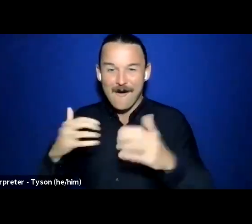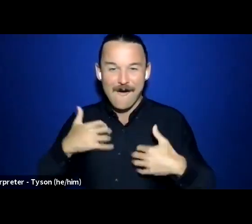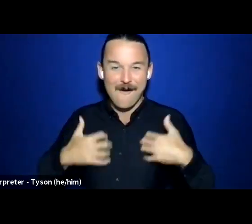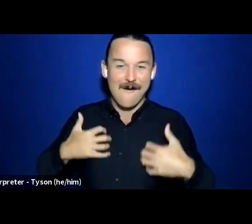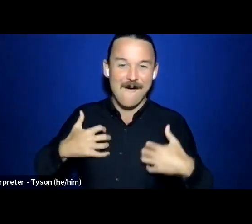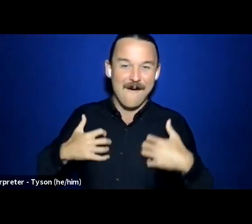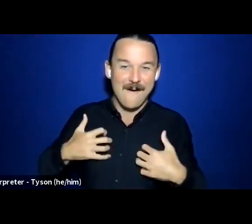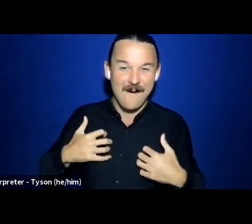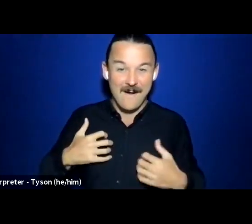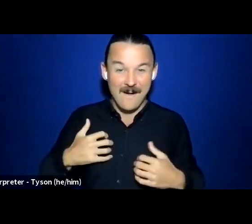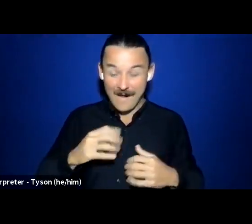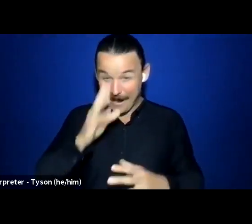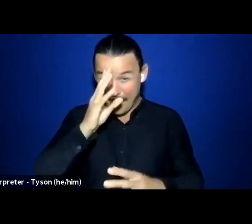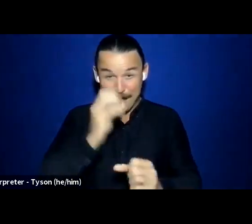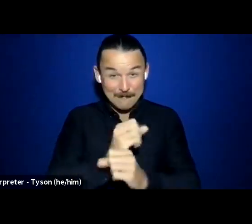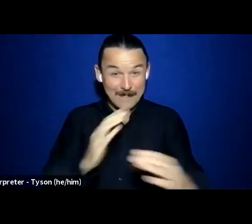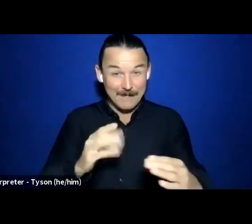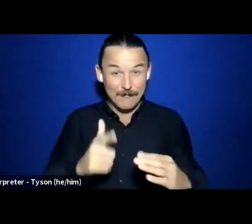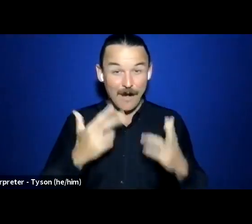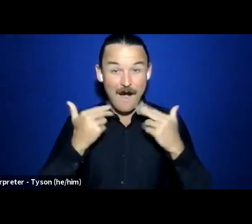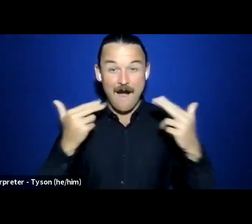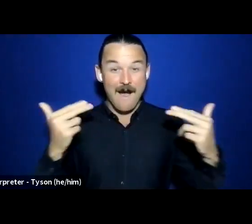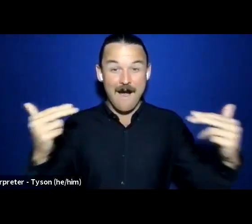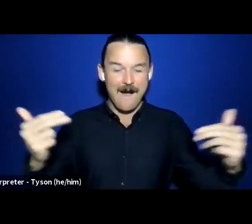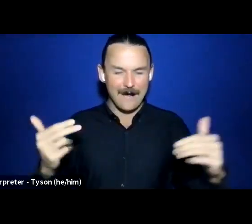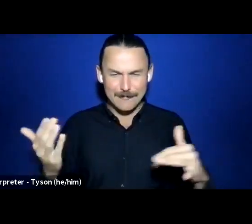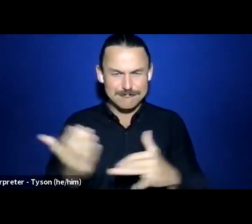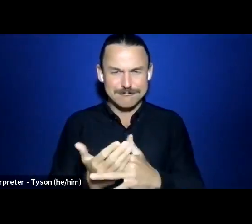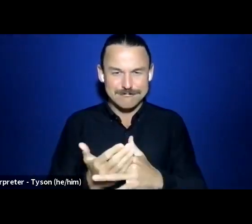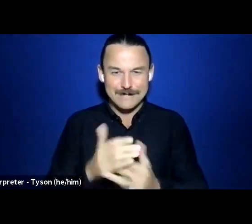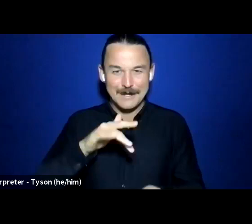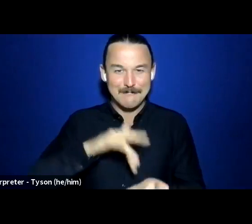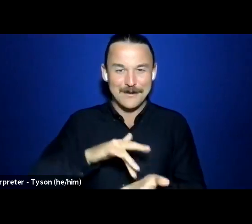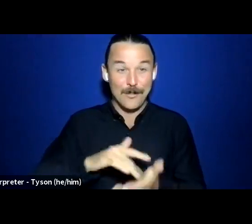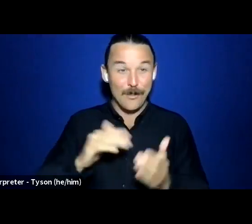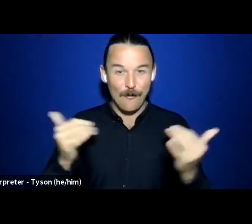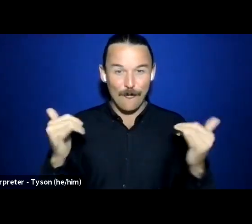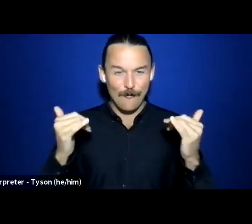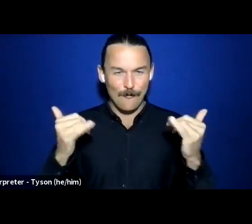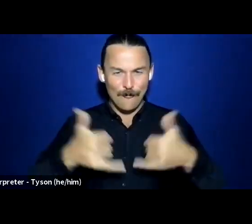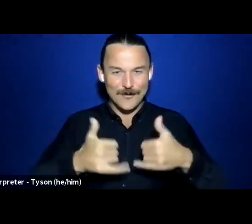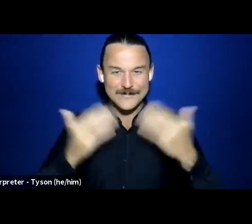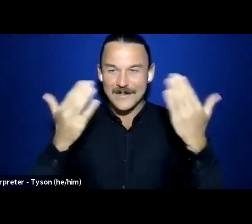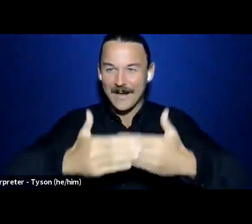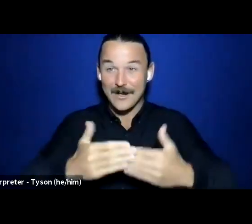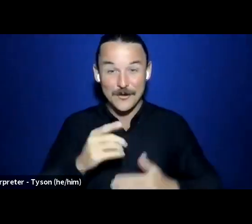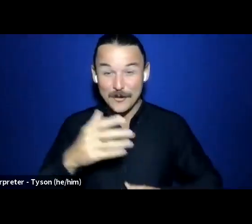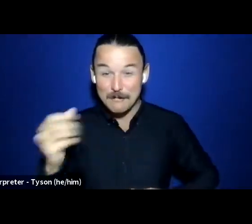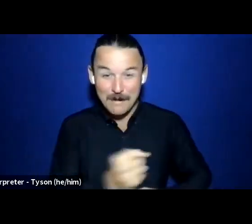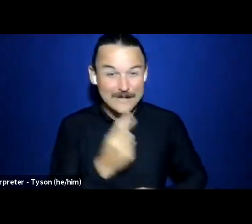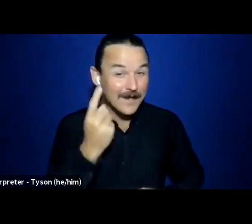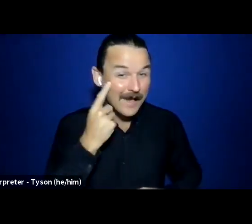I covered I can't believe you recalled us in the midst of the award ceremony that was amazing to everyone watching you really must look up miss Cairo and the people